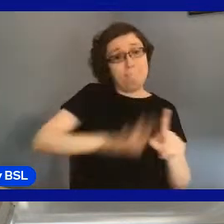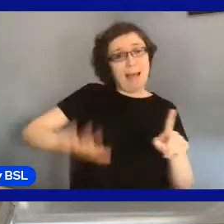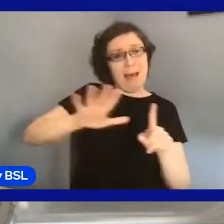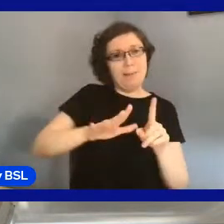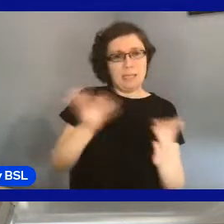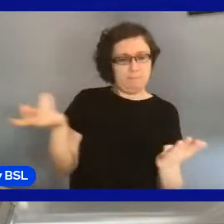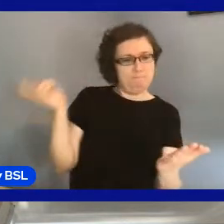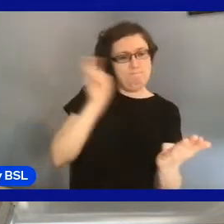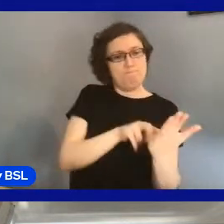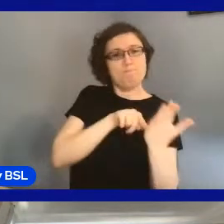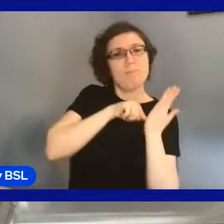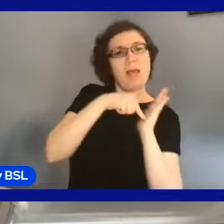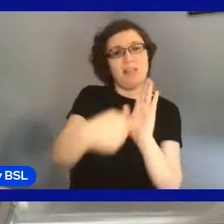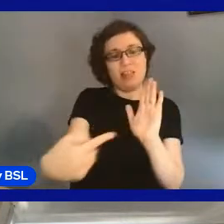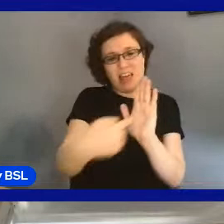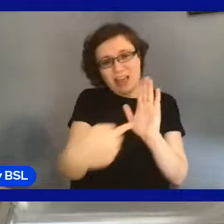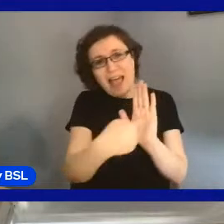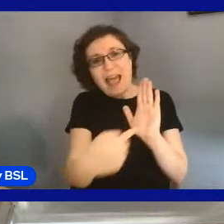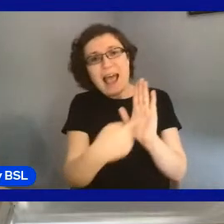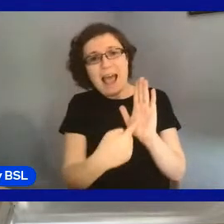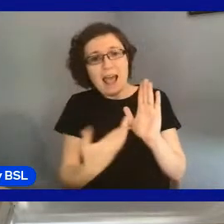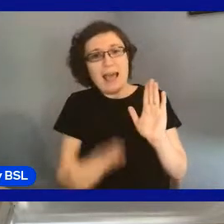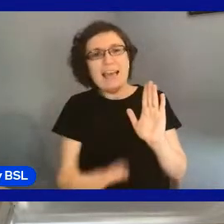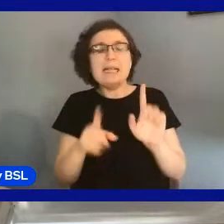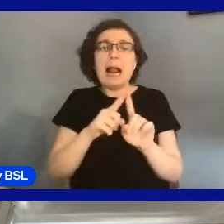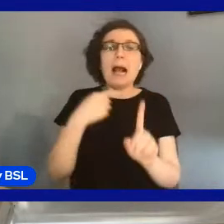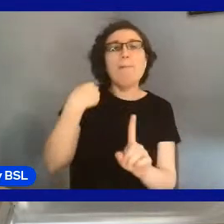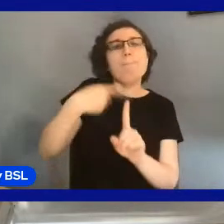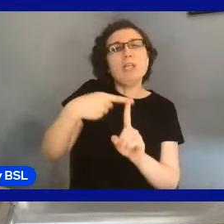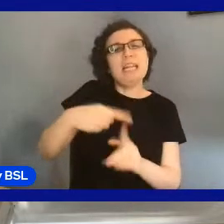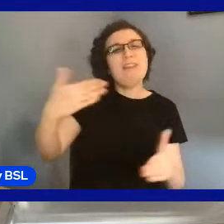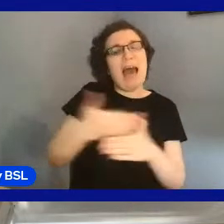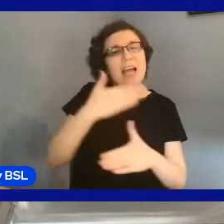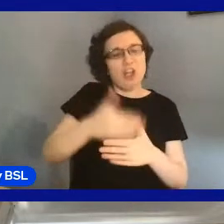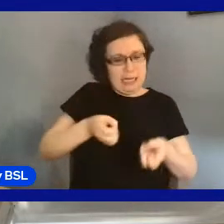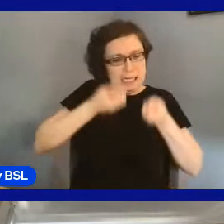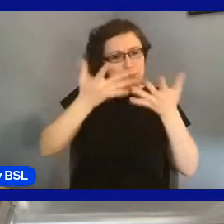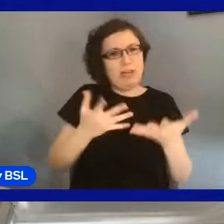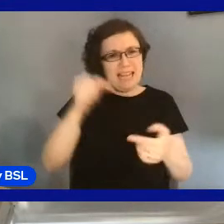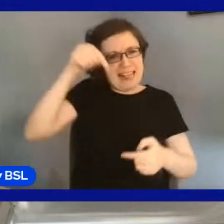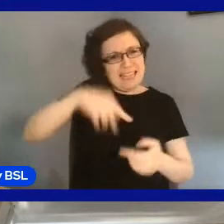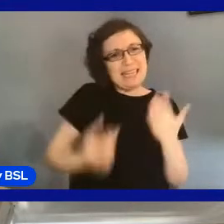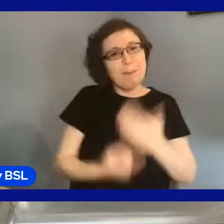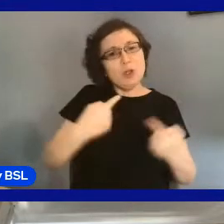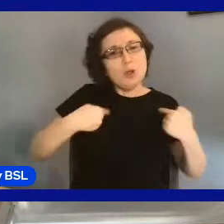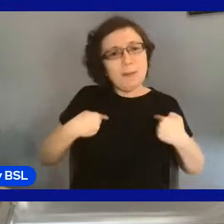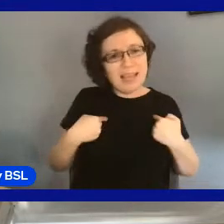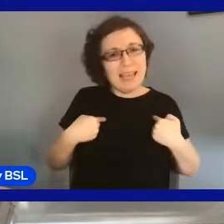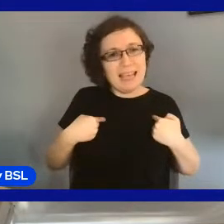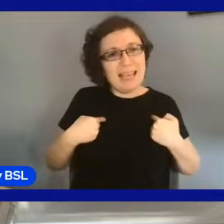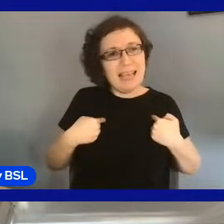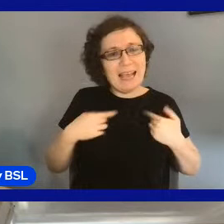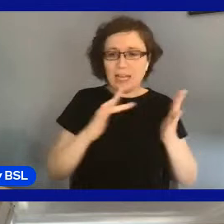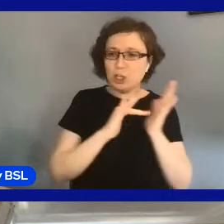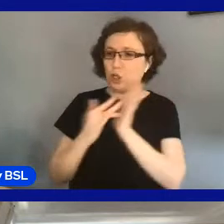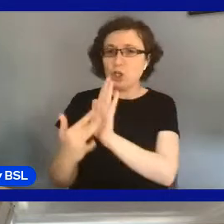on the map and mark it, you are taking a positive action and expressing something. And then also sharing that with the community